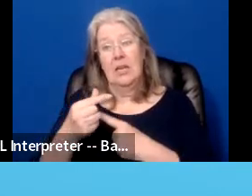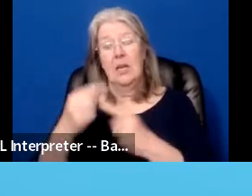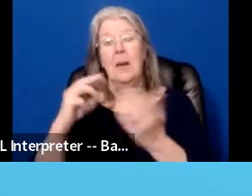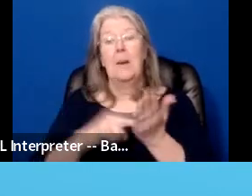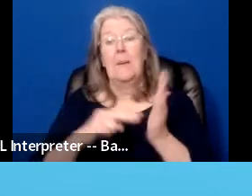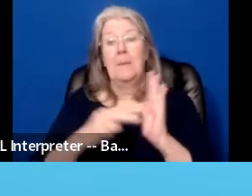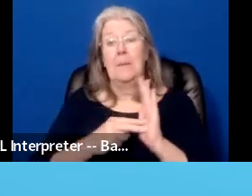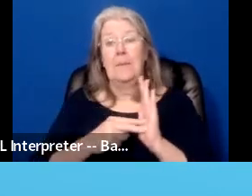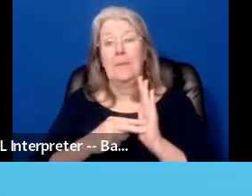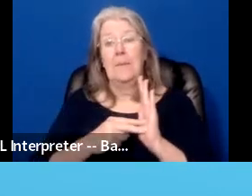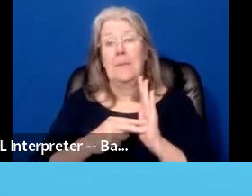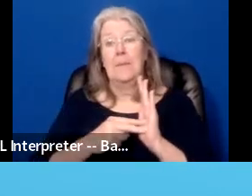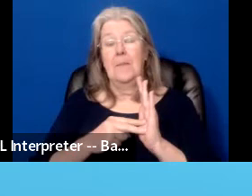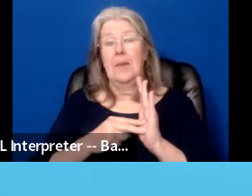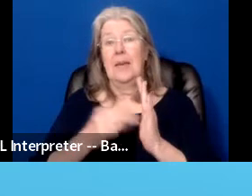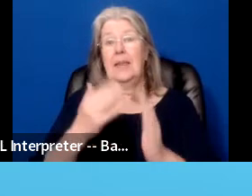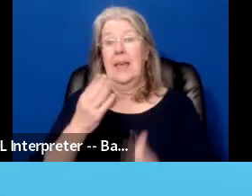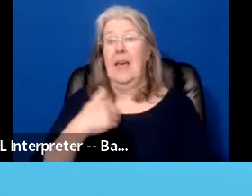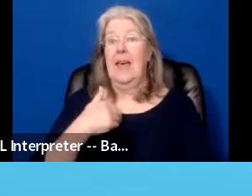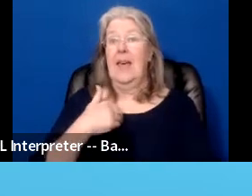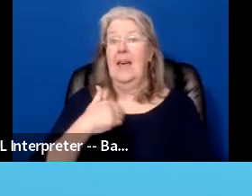very low level of COVID-19